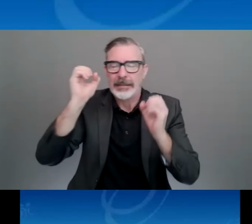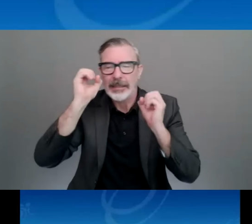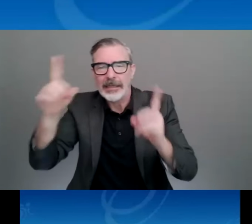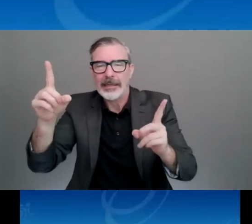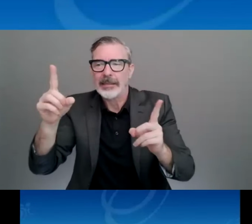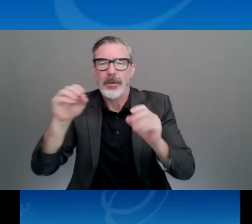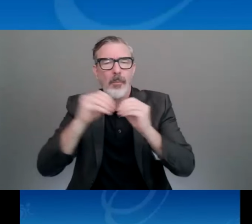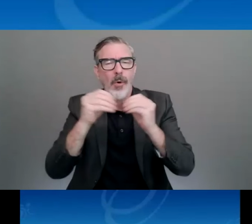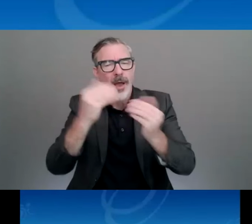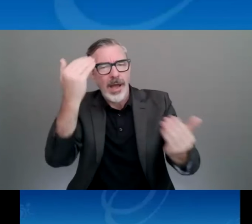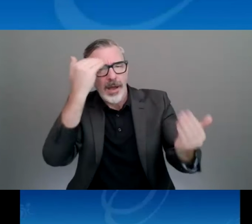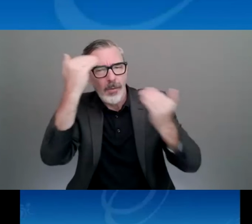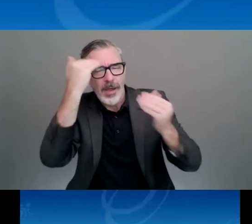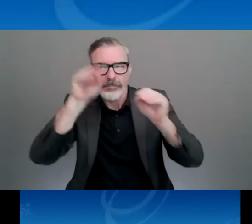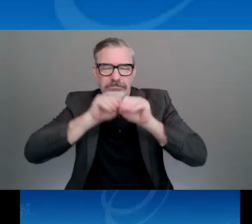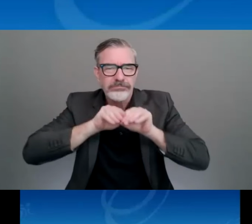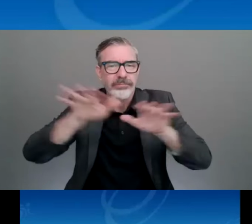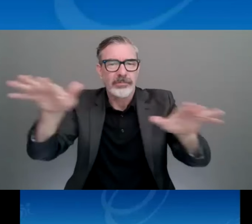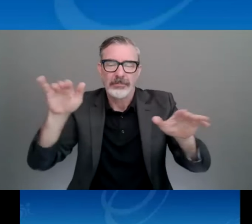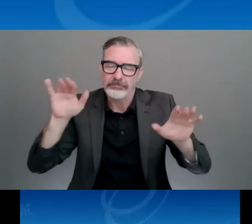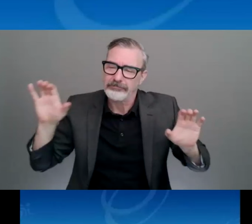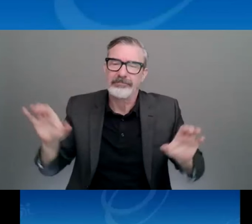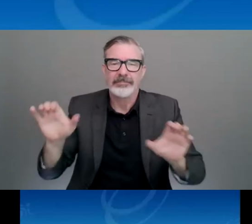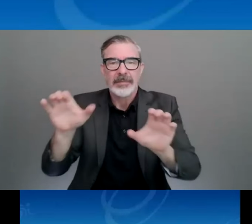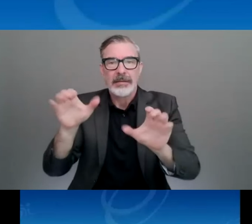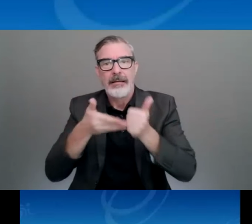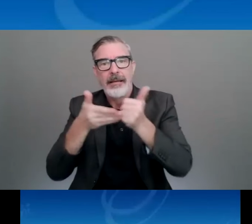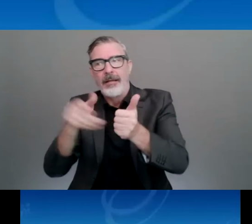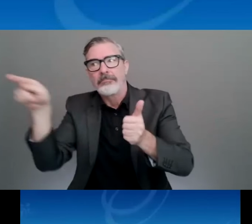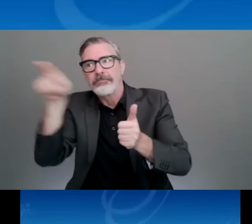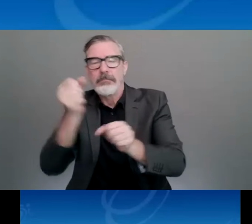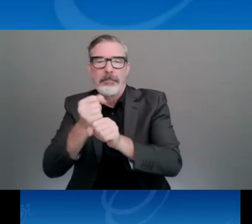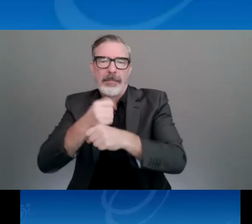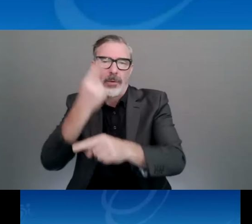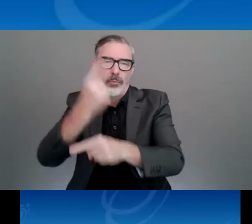The best thing we can do is, is drive the right decision forward. Isn't that so true?